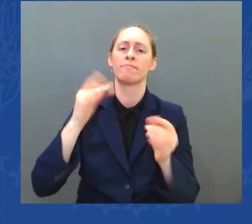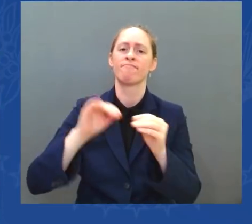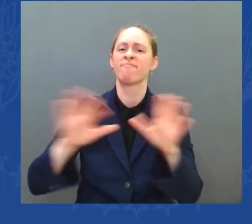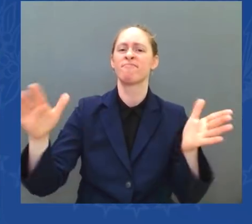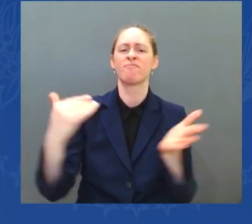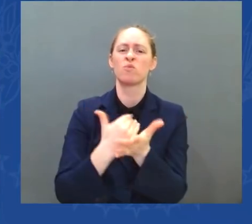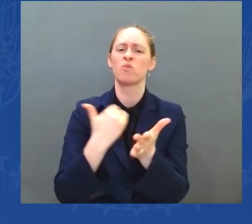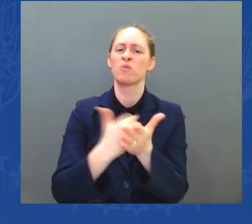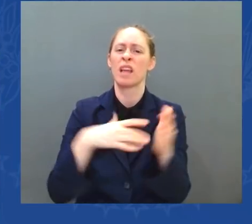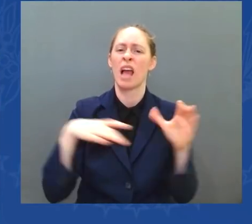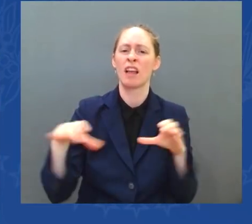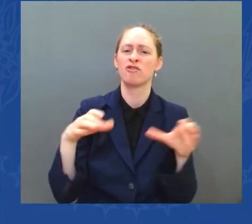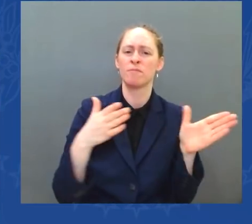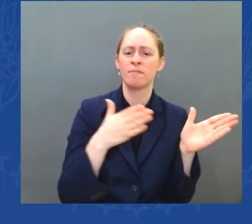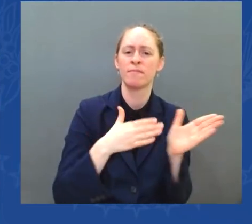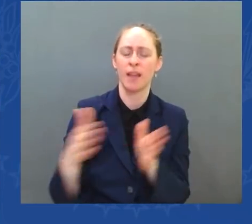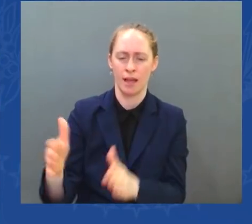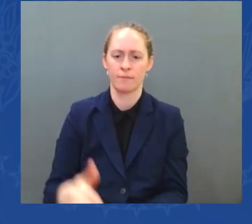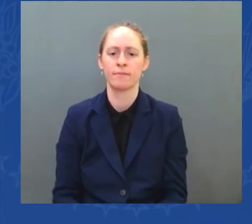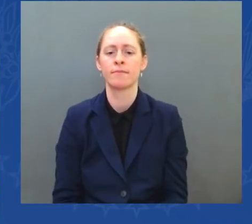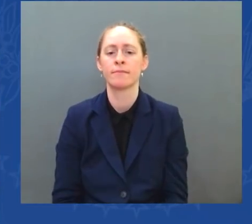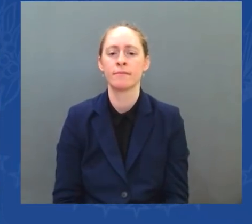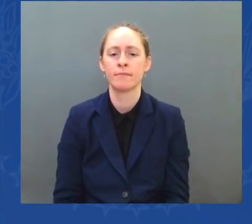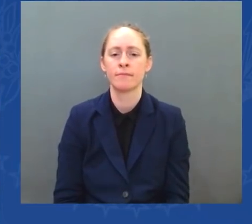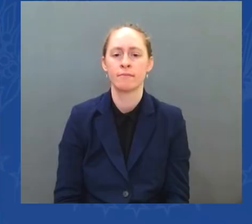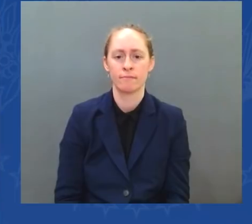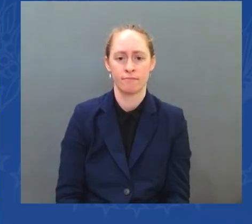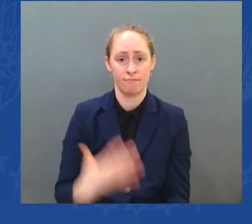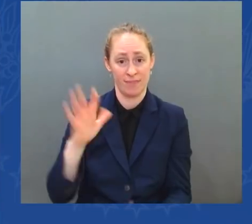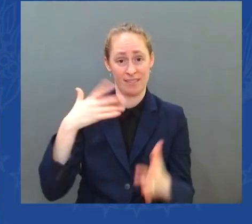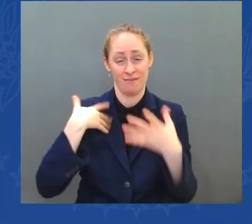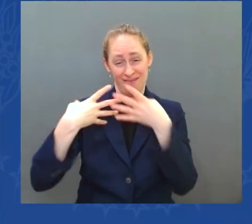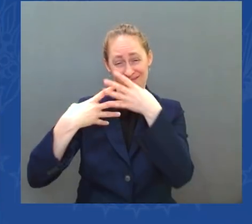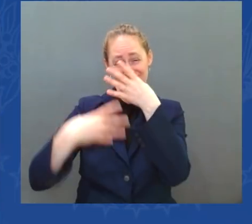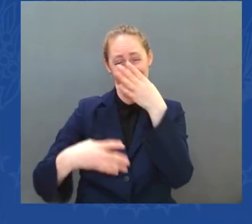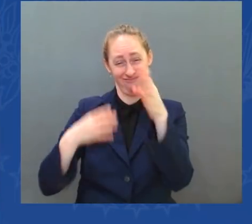to tear down the systematic barriers that have been allowed to fester for far too long in America.